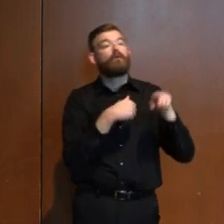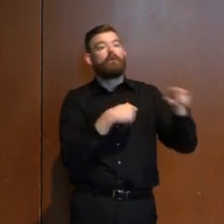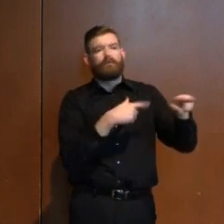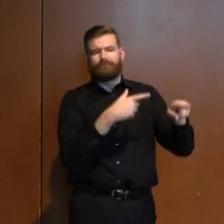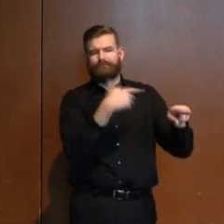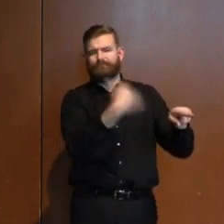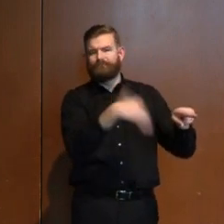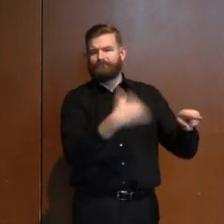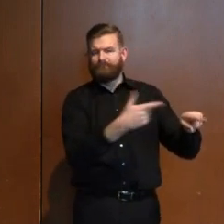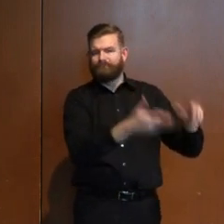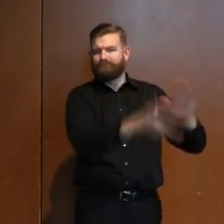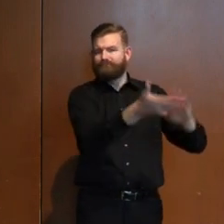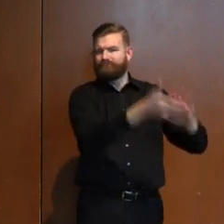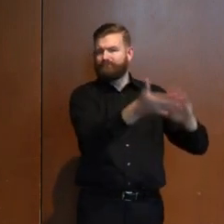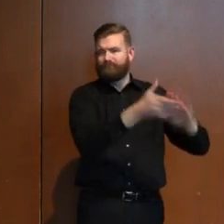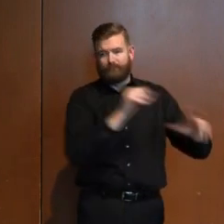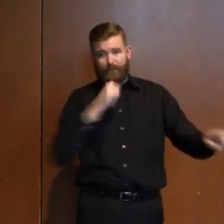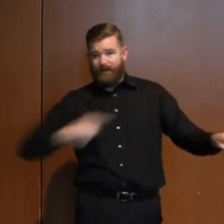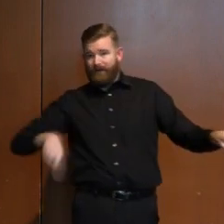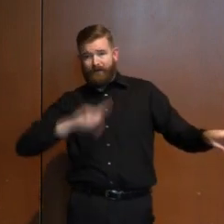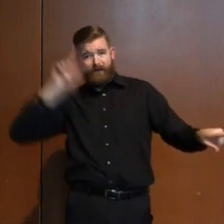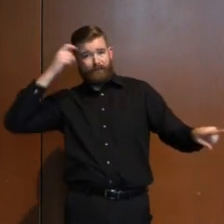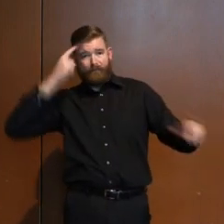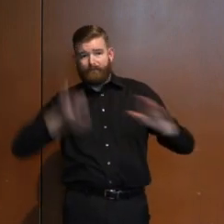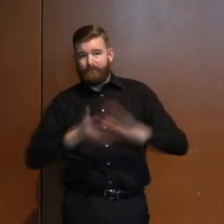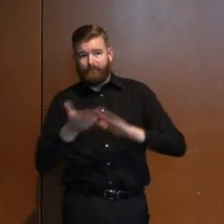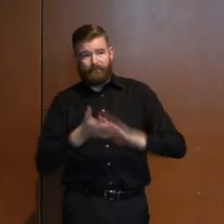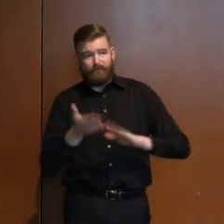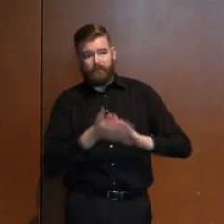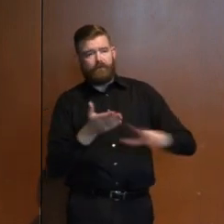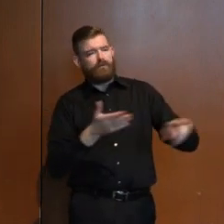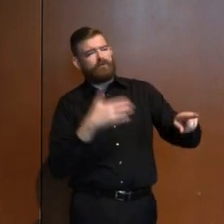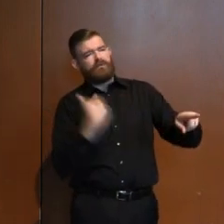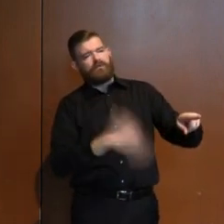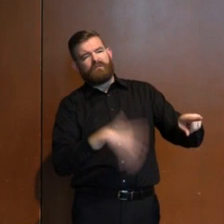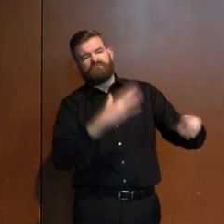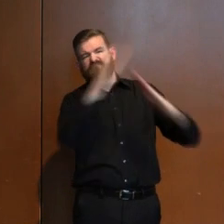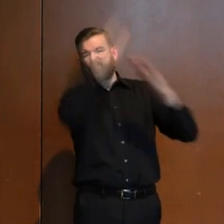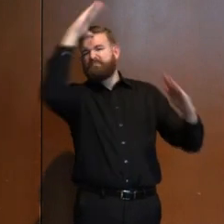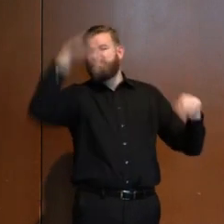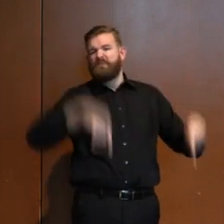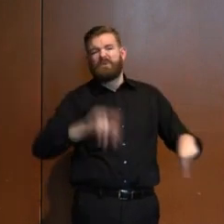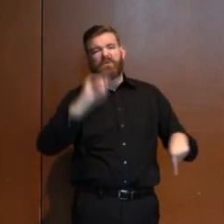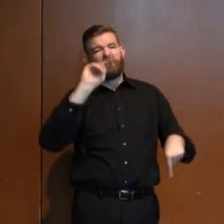I WANT TO MAKE SURE I LET PEOPLE KNOW IT'S A 1C13 ORGANIZATION. IT HAS GREAT NEW JERSEY TALENT. NO STATE IN THE NATION CAN PUT